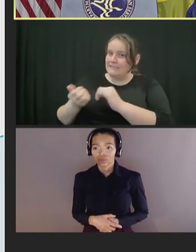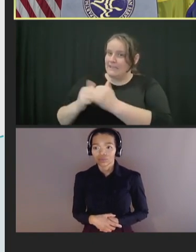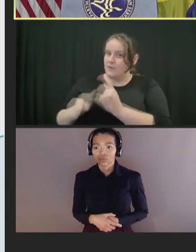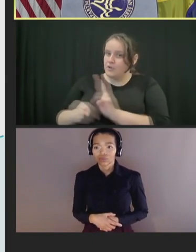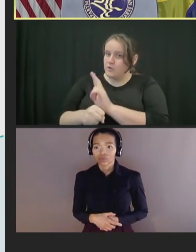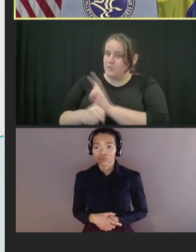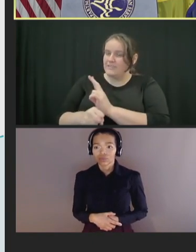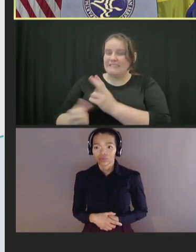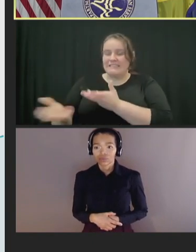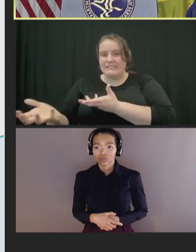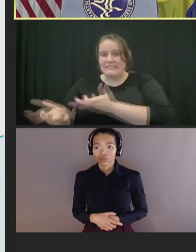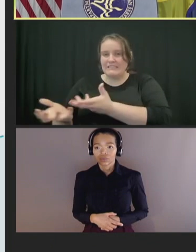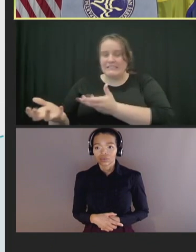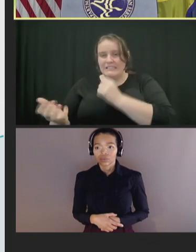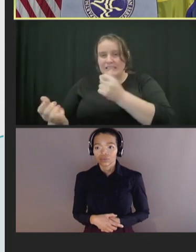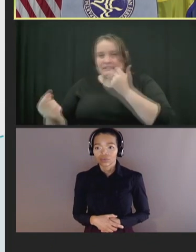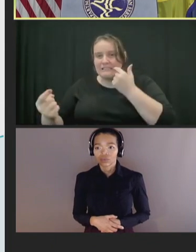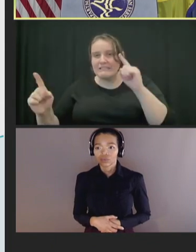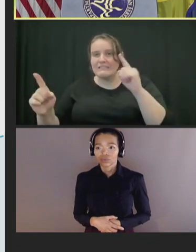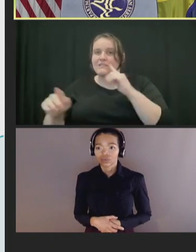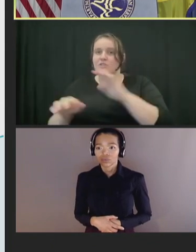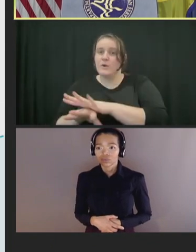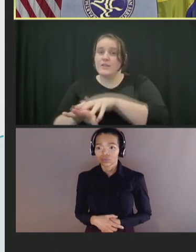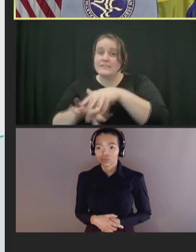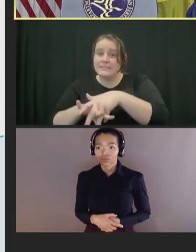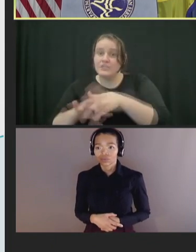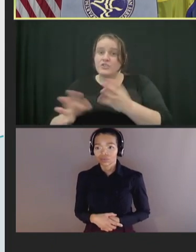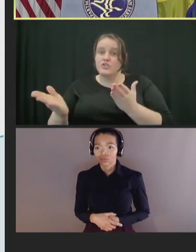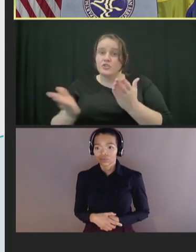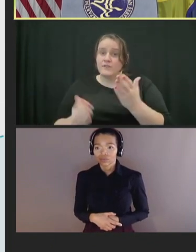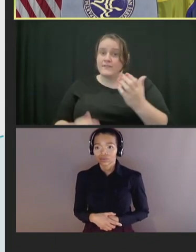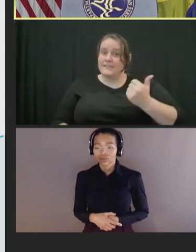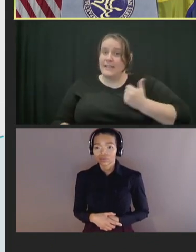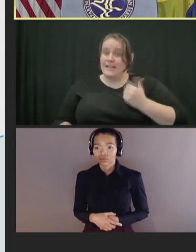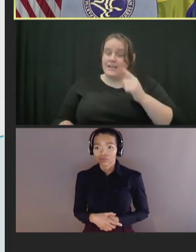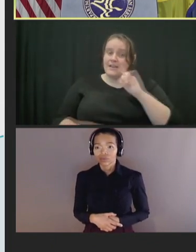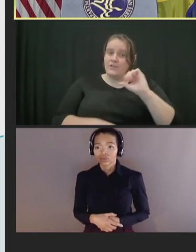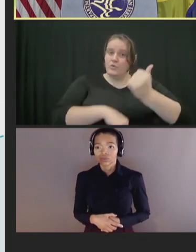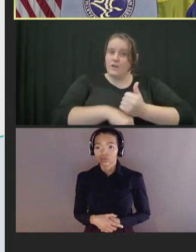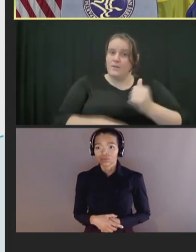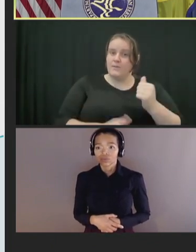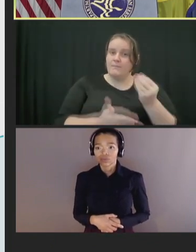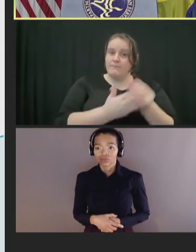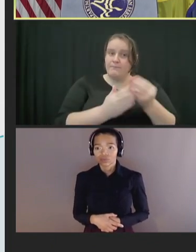And so, our Indigenous Services Canada created a fund called the Northern Wellness Fund. And so,